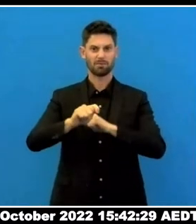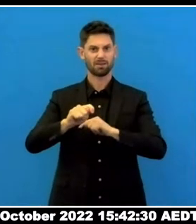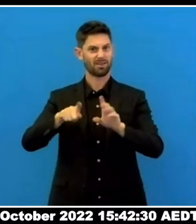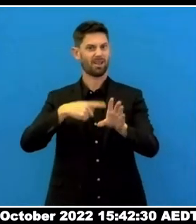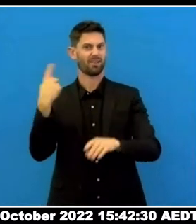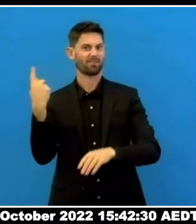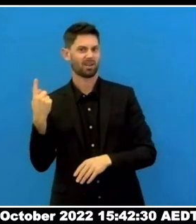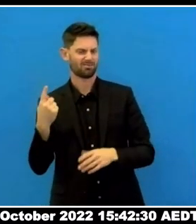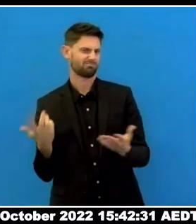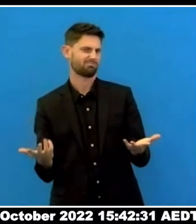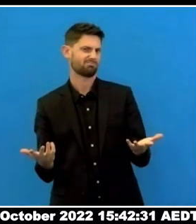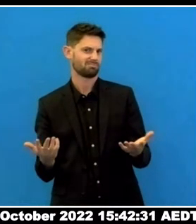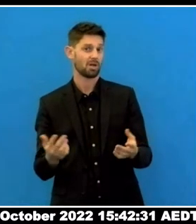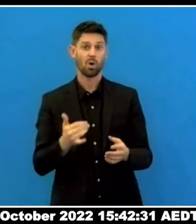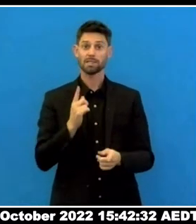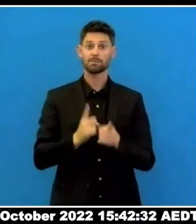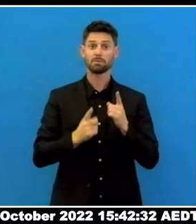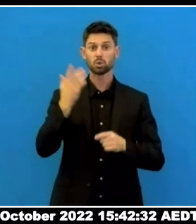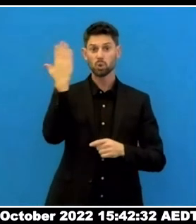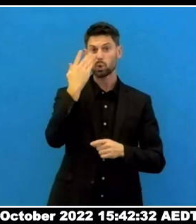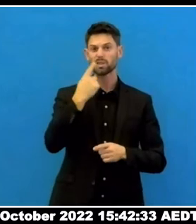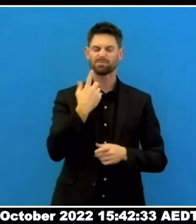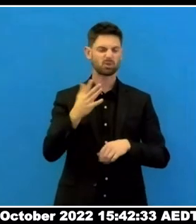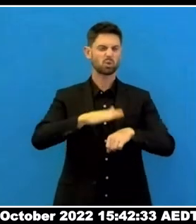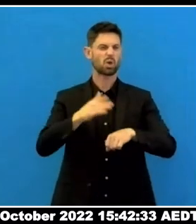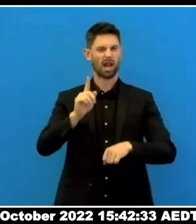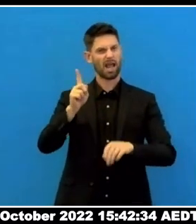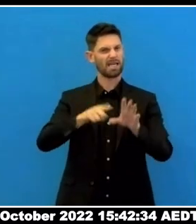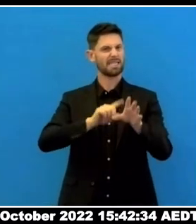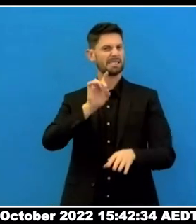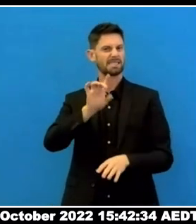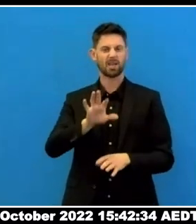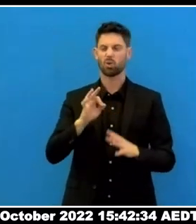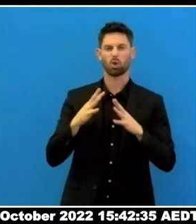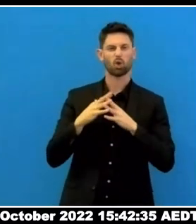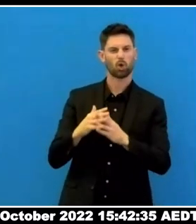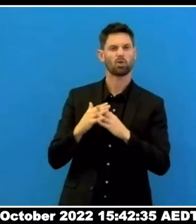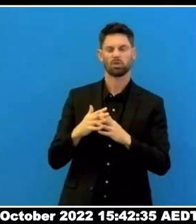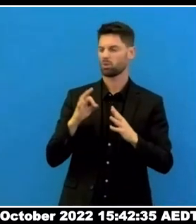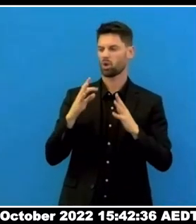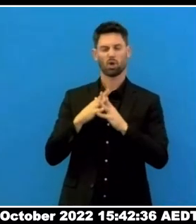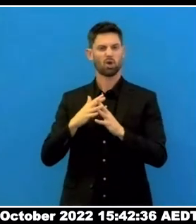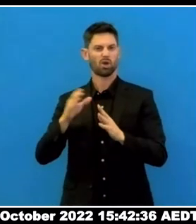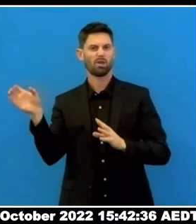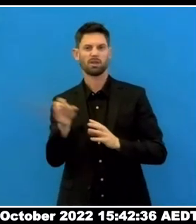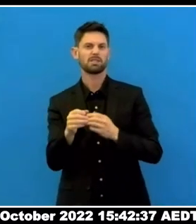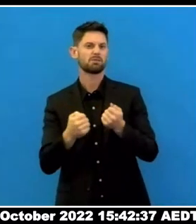And then sometimes the school says, "Oh, it's too late. Let the child actually it's nearly the child will be graduated